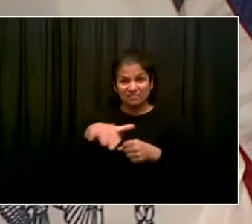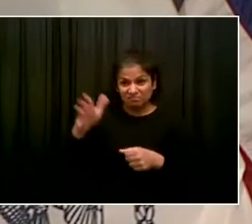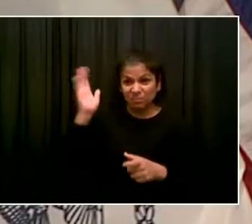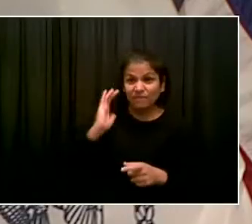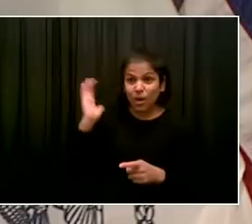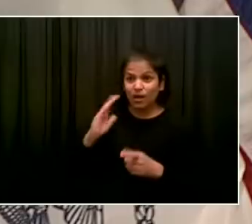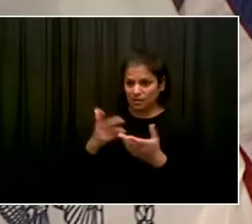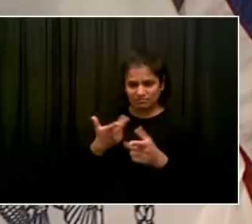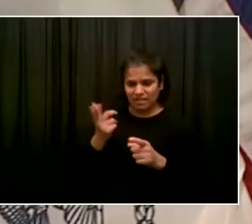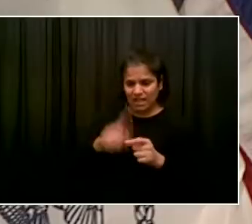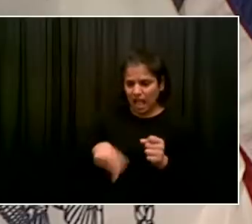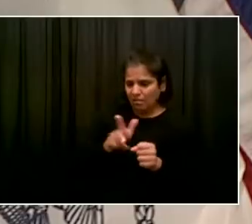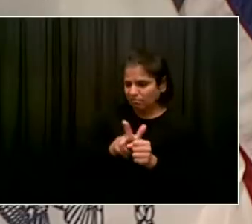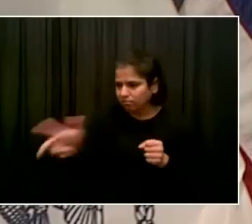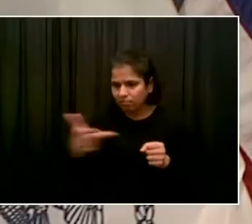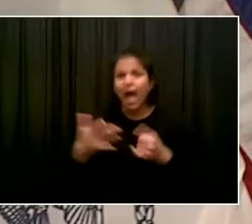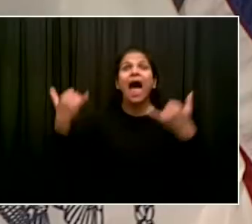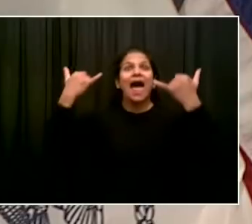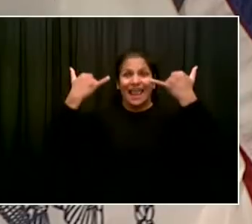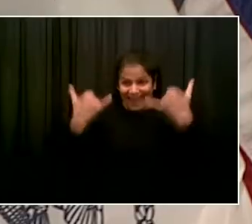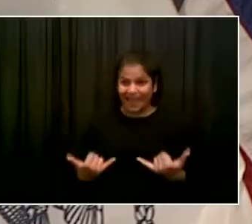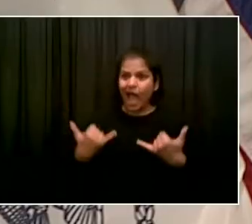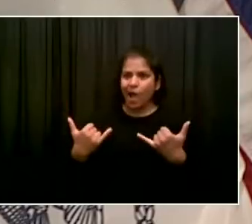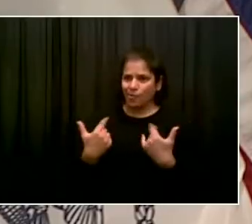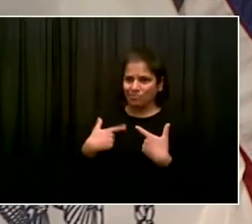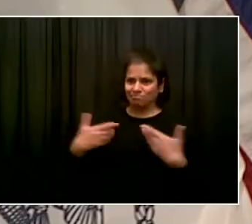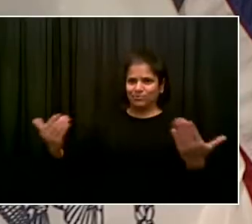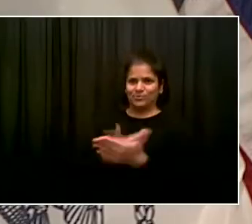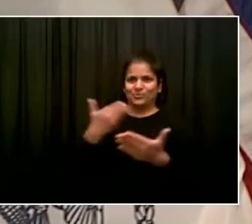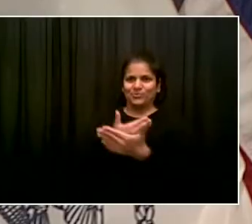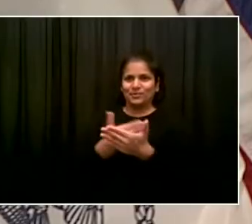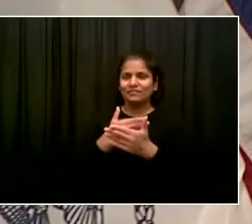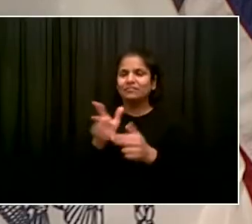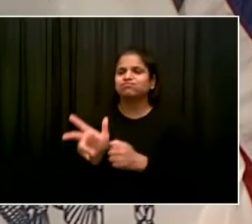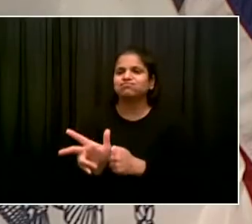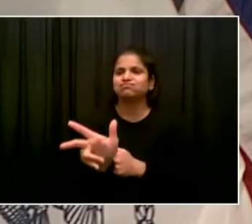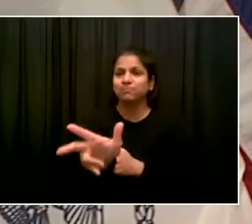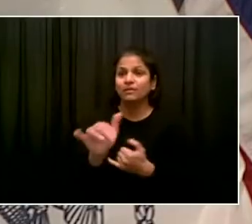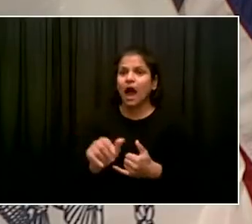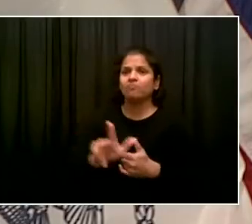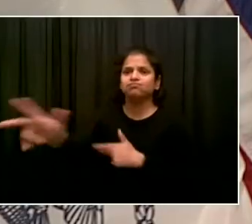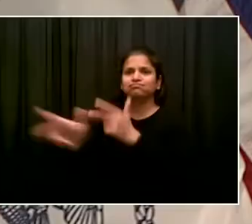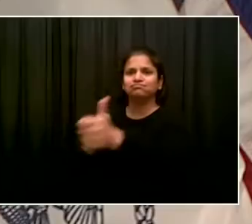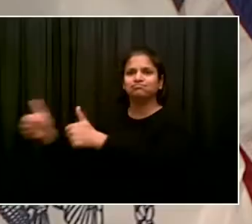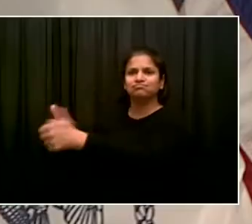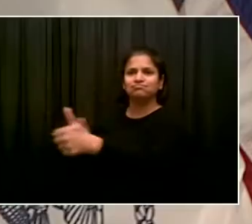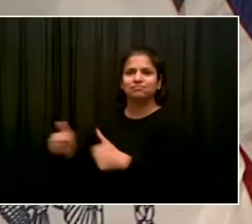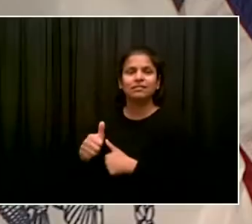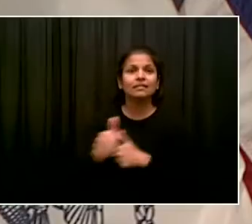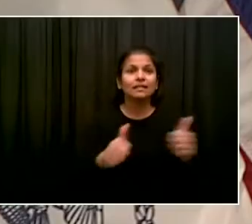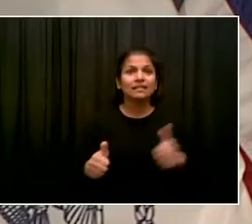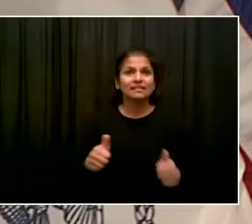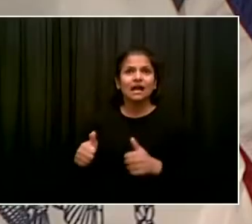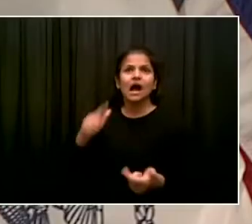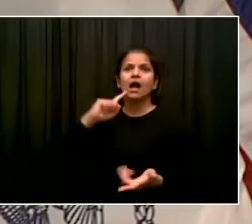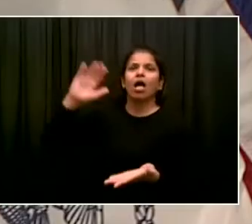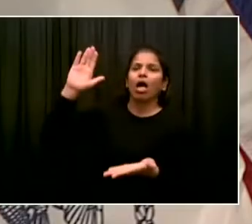NEIGHBORHOODS